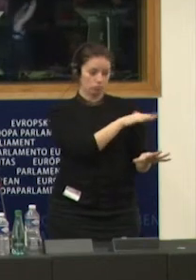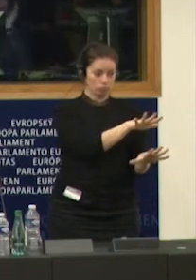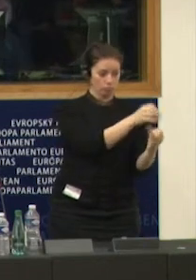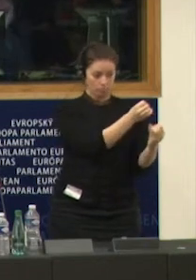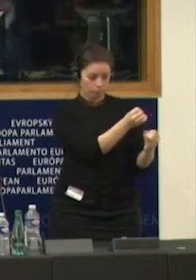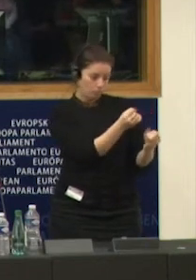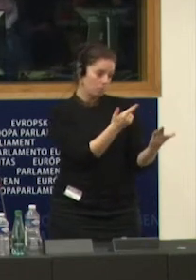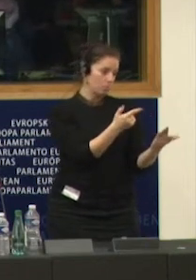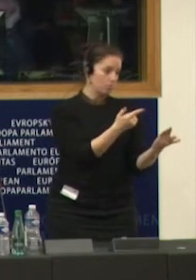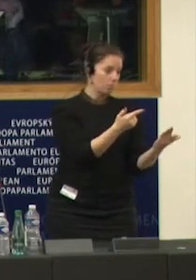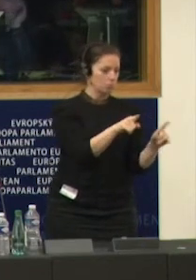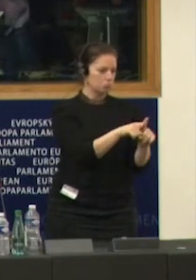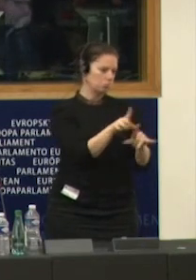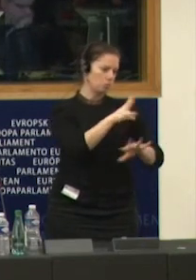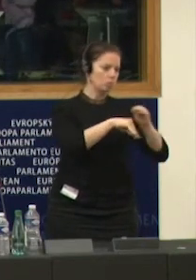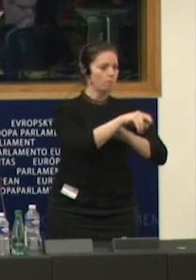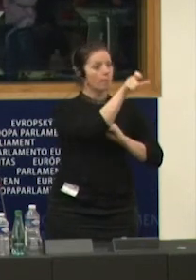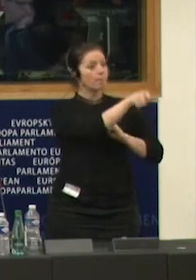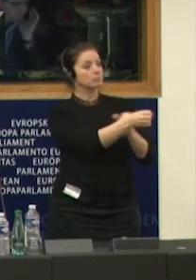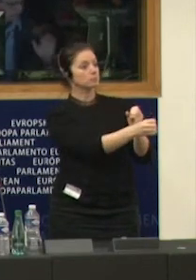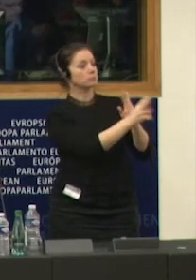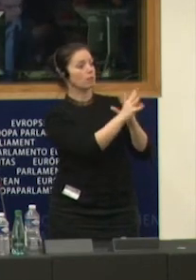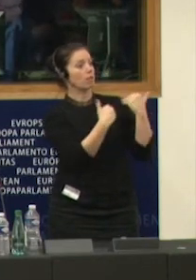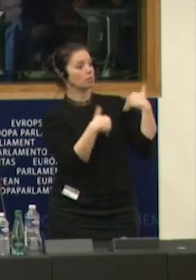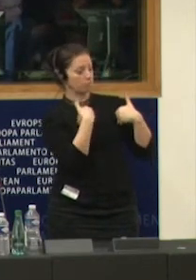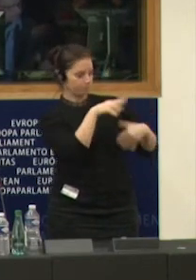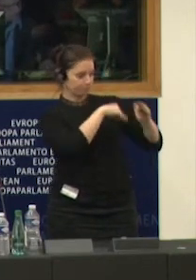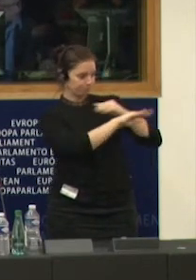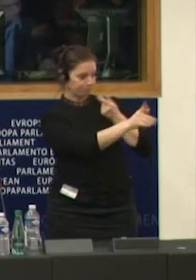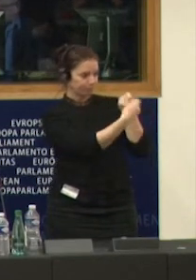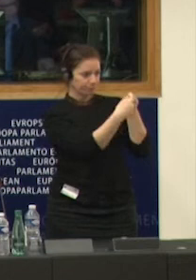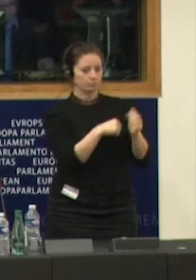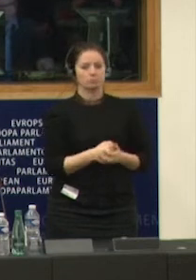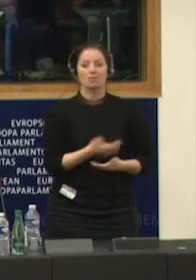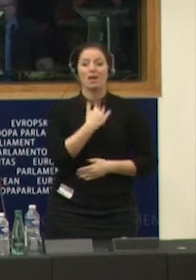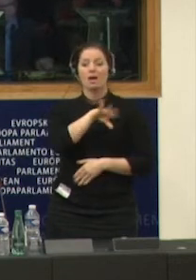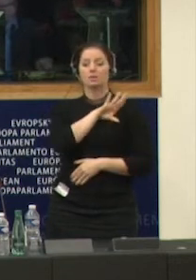many different professions. Second, in parallel to this, we work on the young people's personal attributes and qualified staff do this.